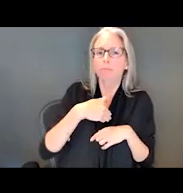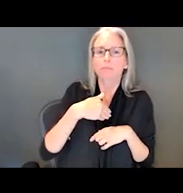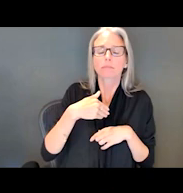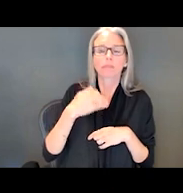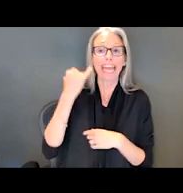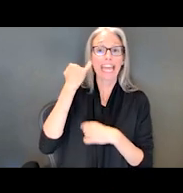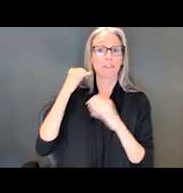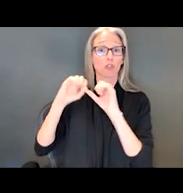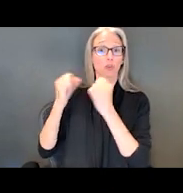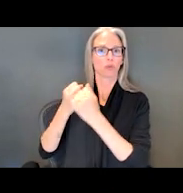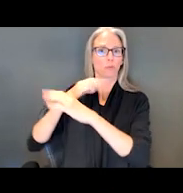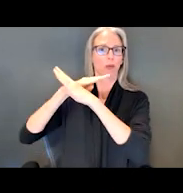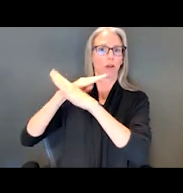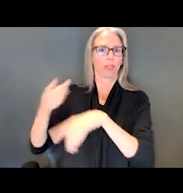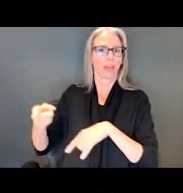or he had like to participate.